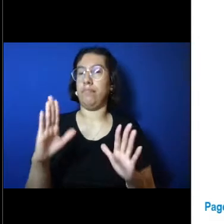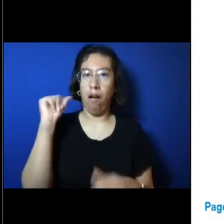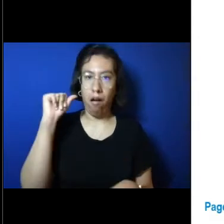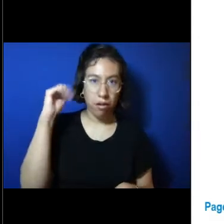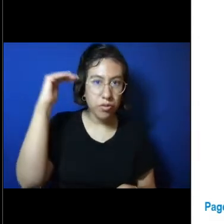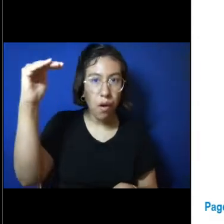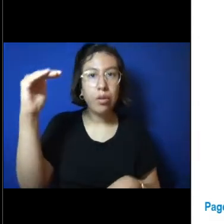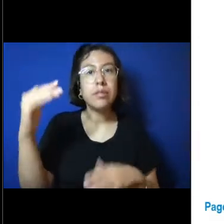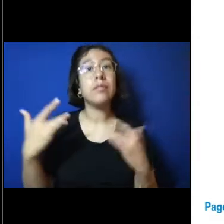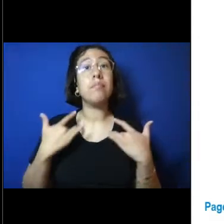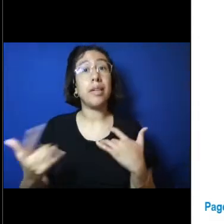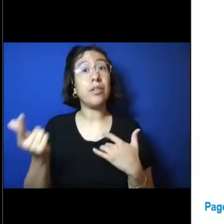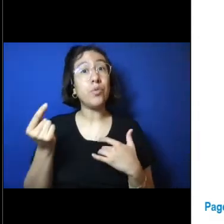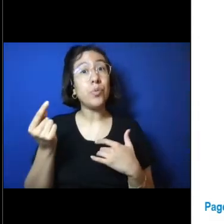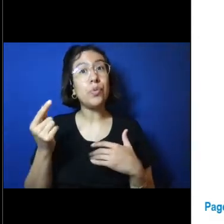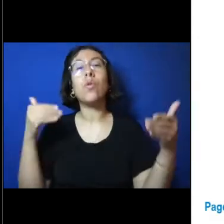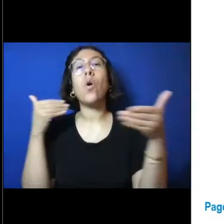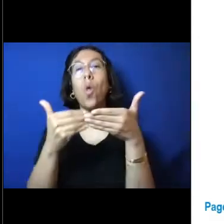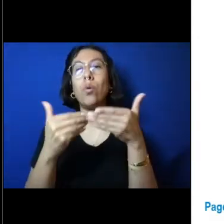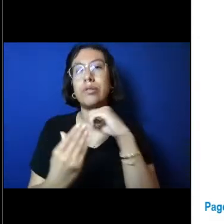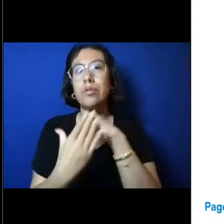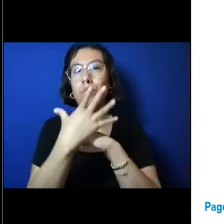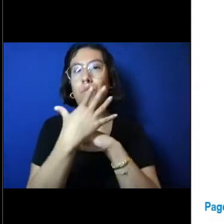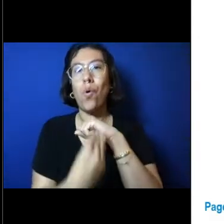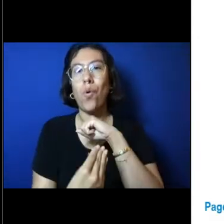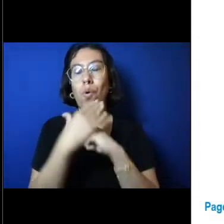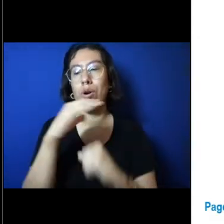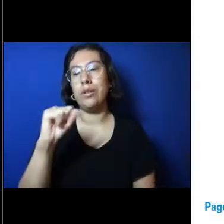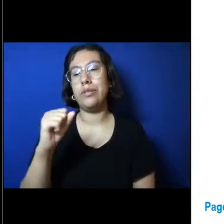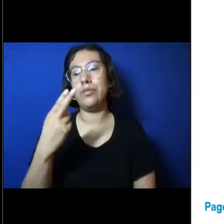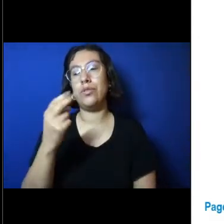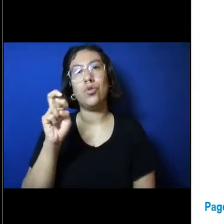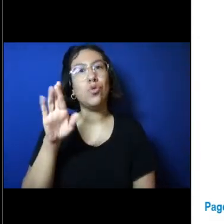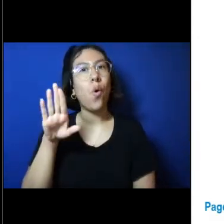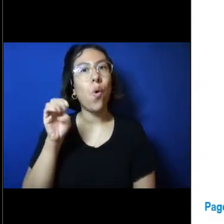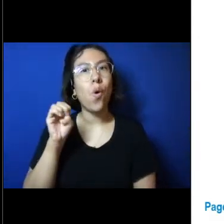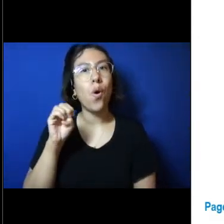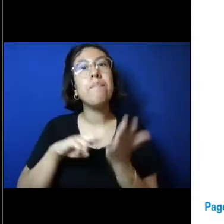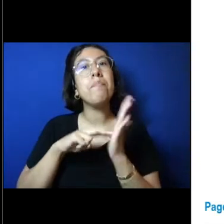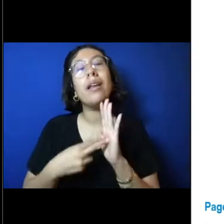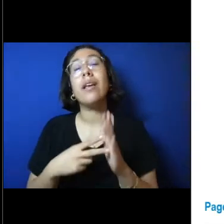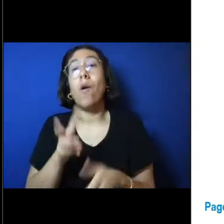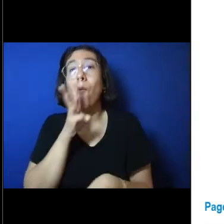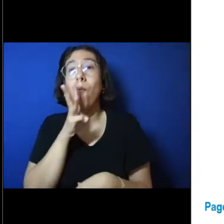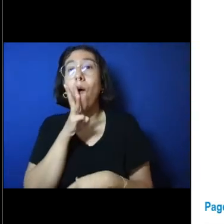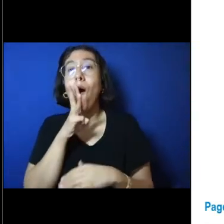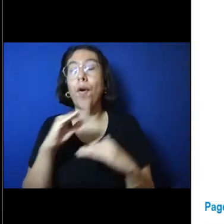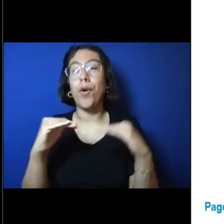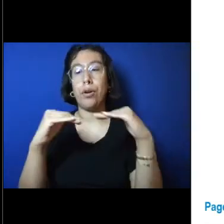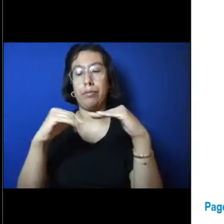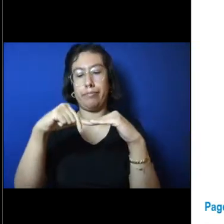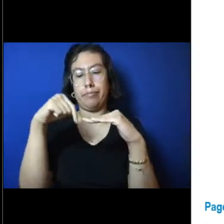they tend to be closer to shore. And so closer to shore means in water that's shallower than 200 meters deep,